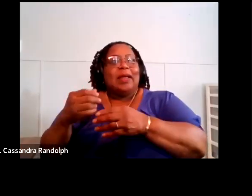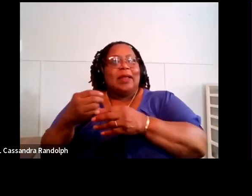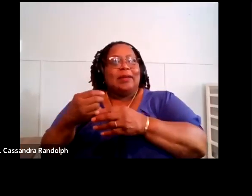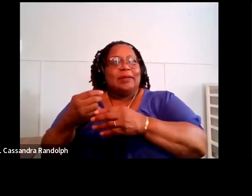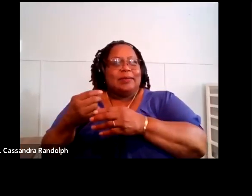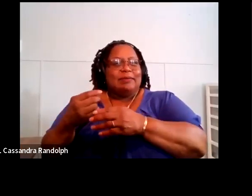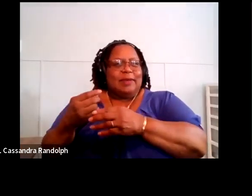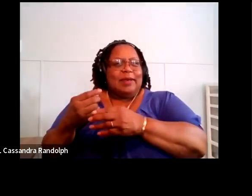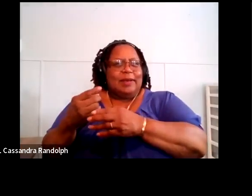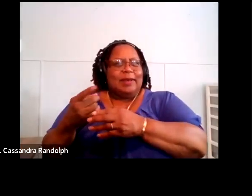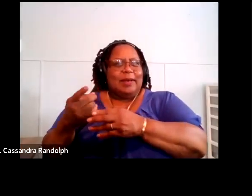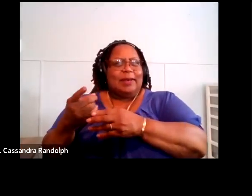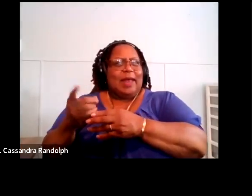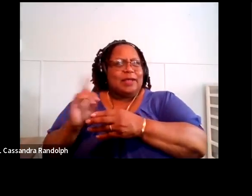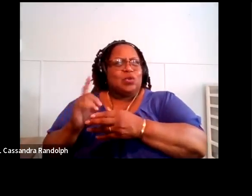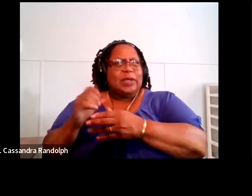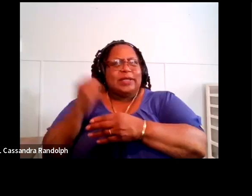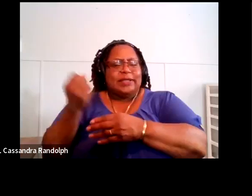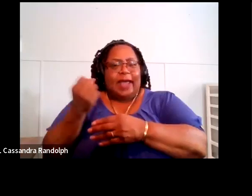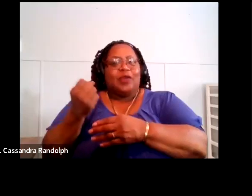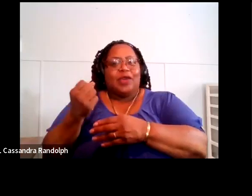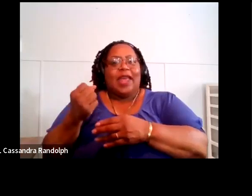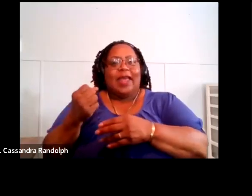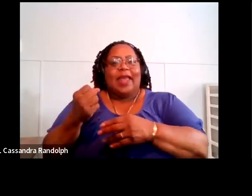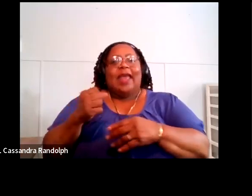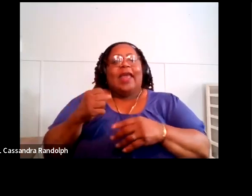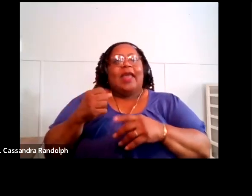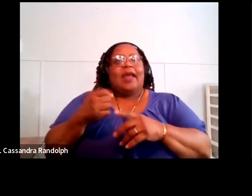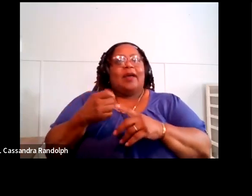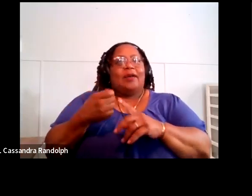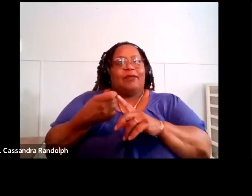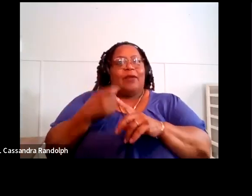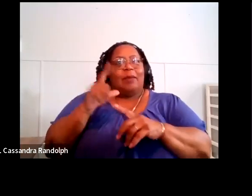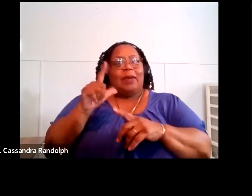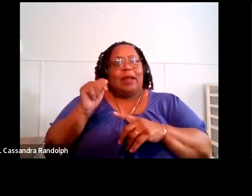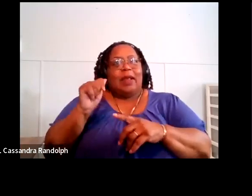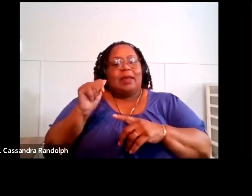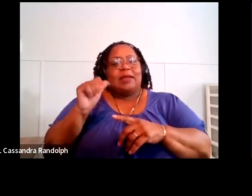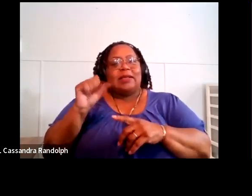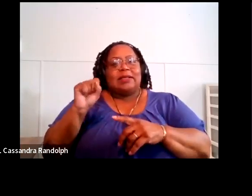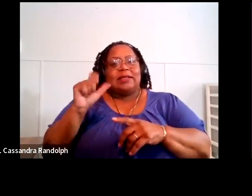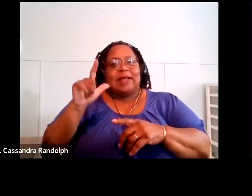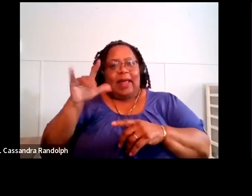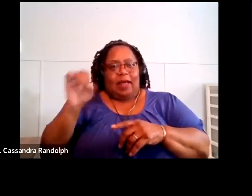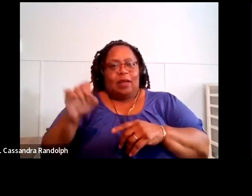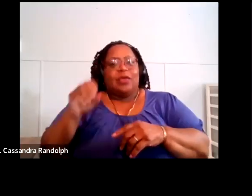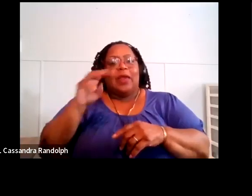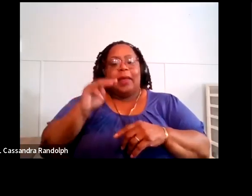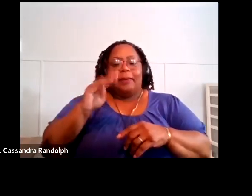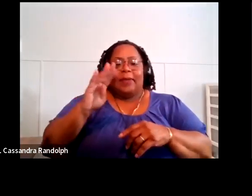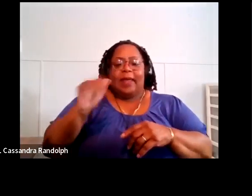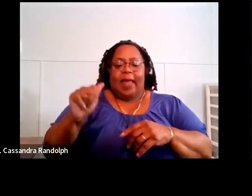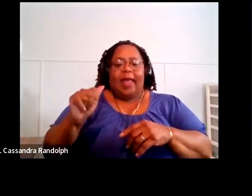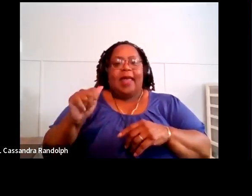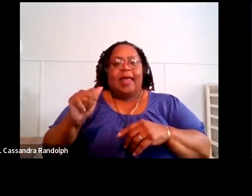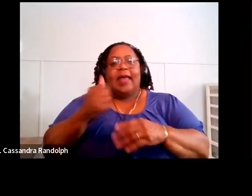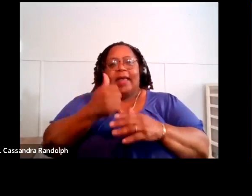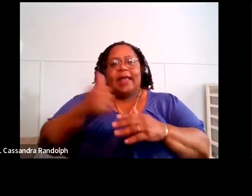listening to I was at a women's leadership last Saturday were one my college friends was